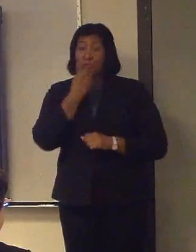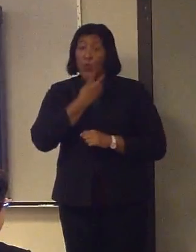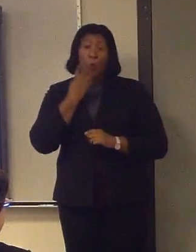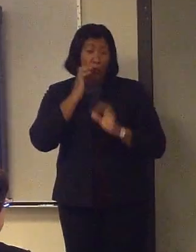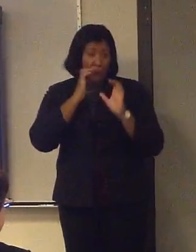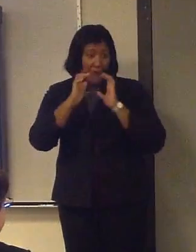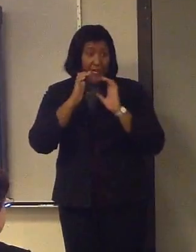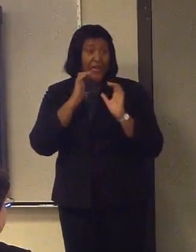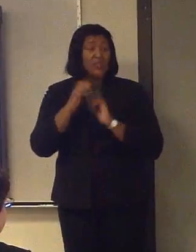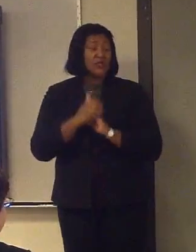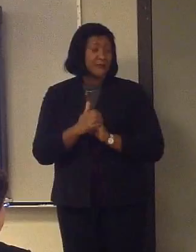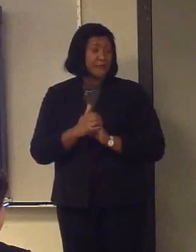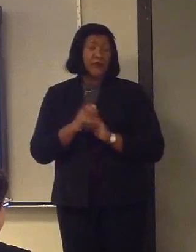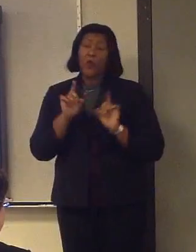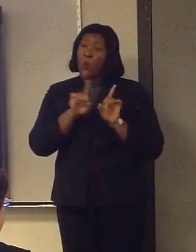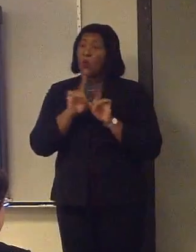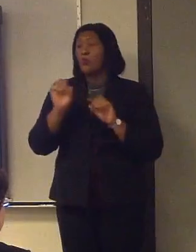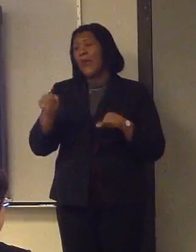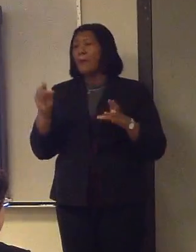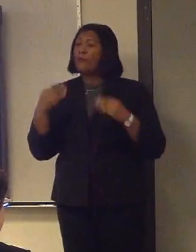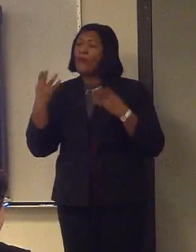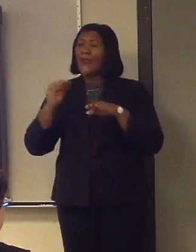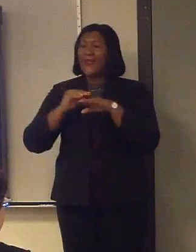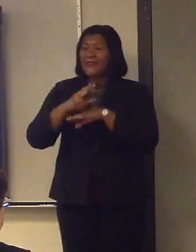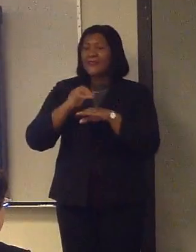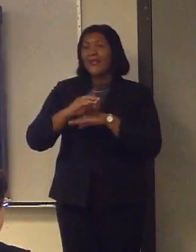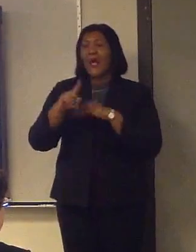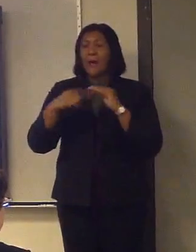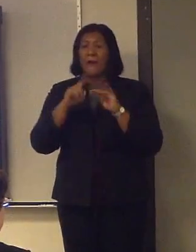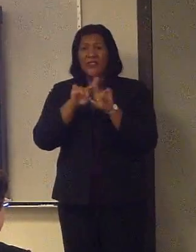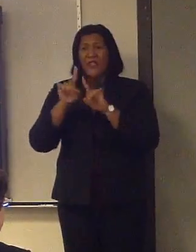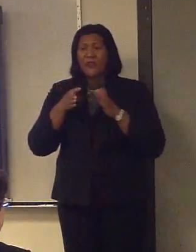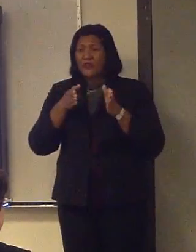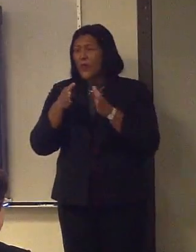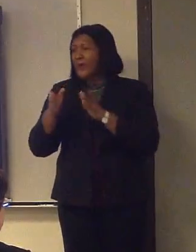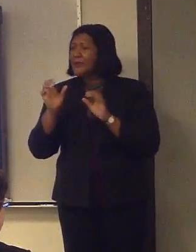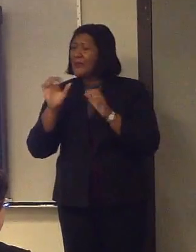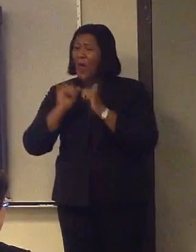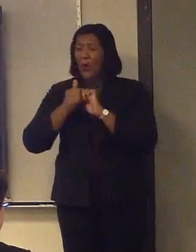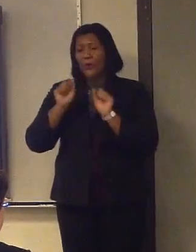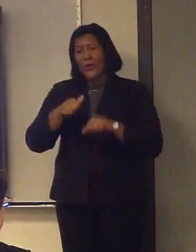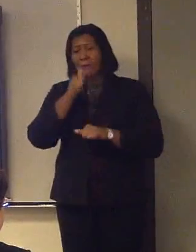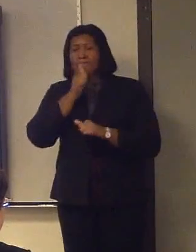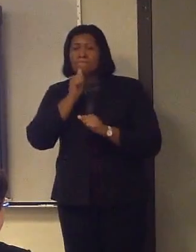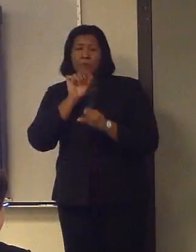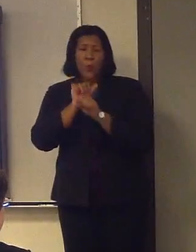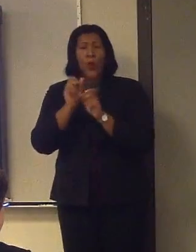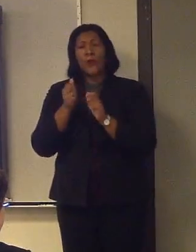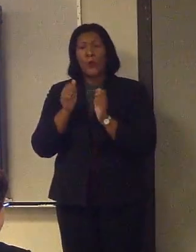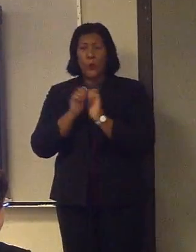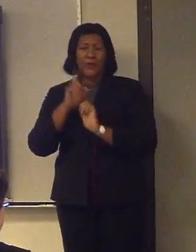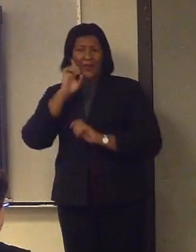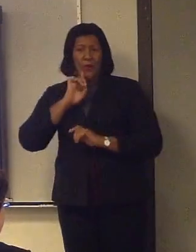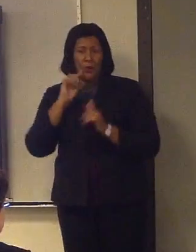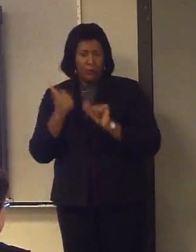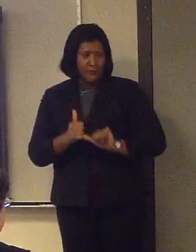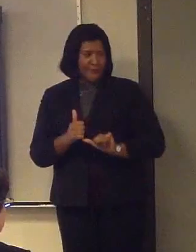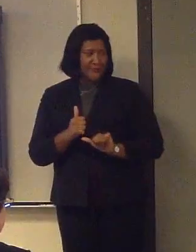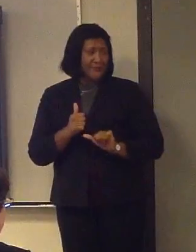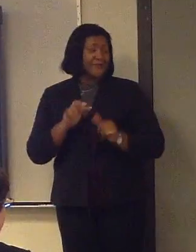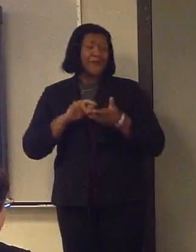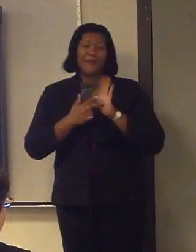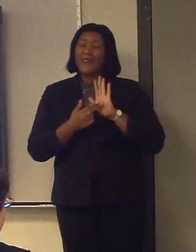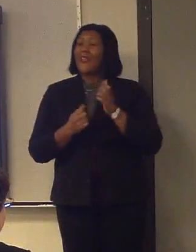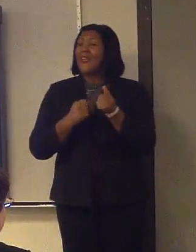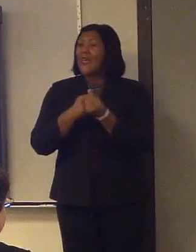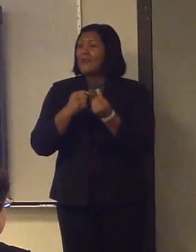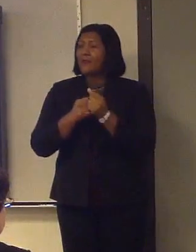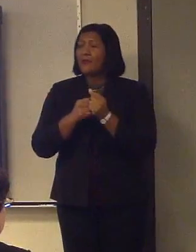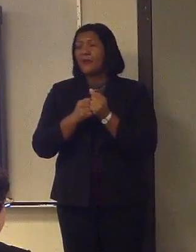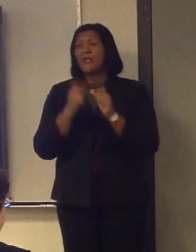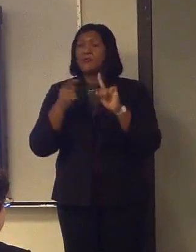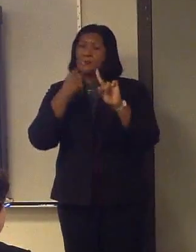and advise on strategies for coping with hearing loss. And so the advocacy mission continues.